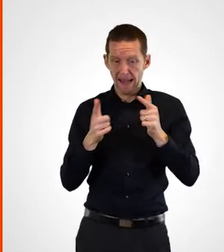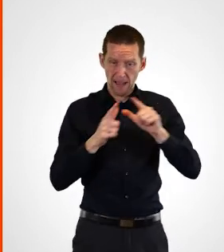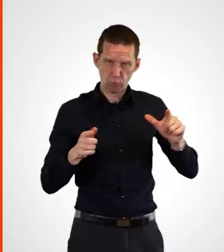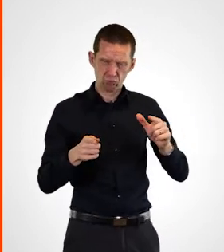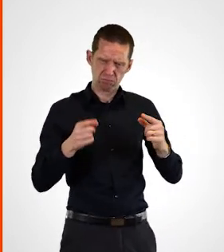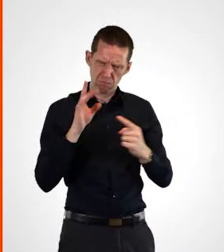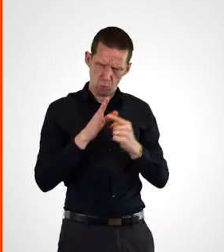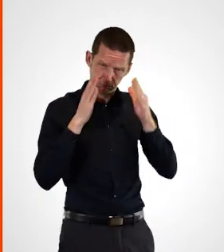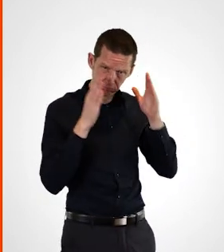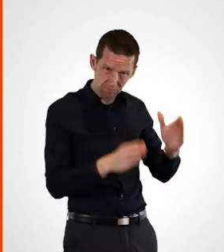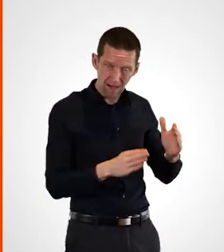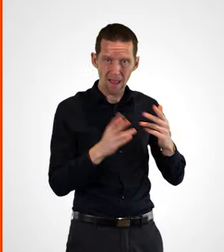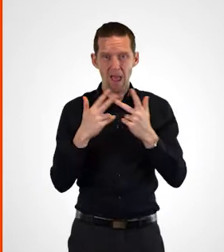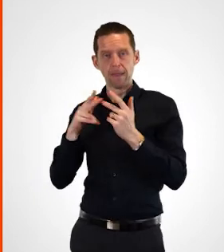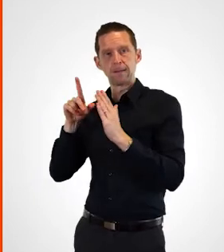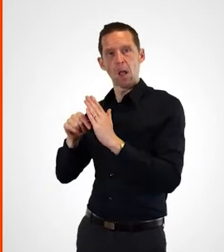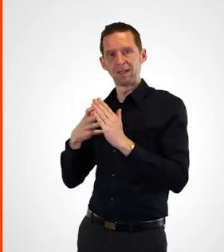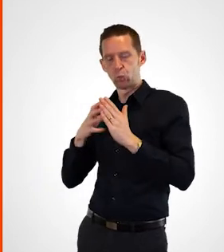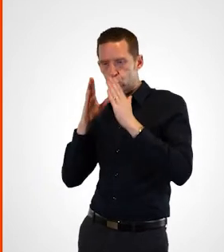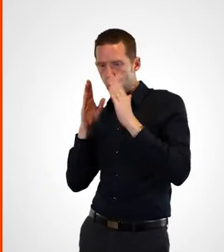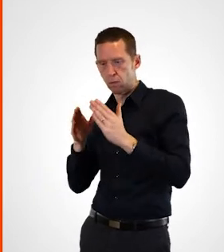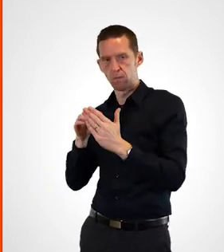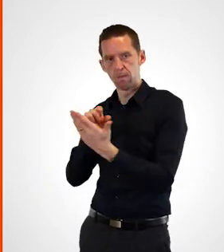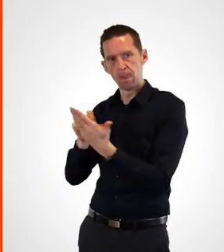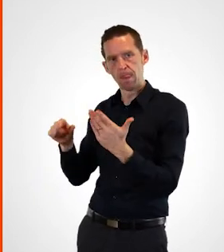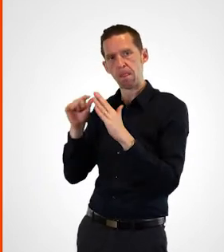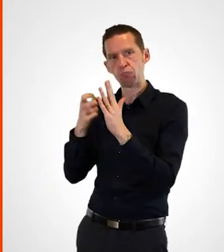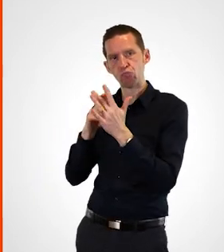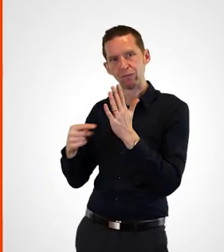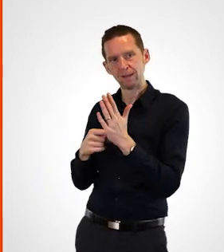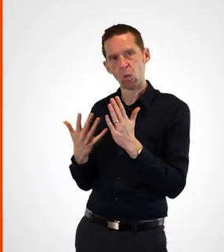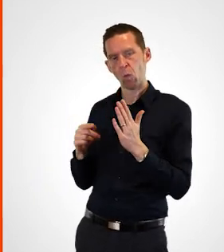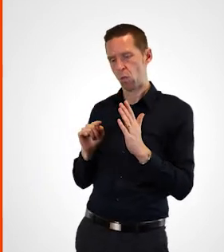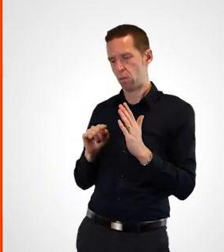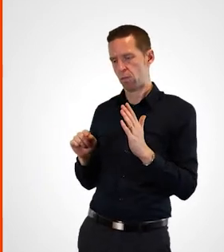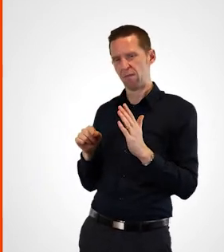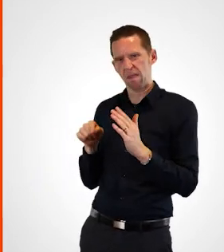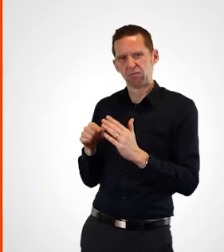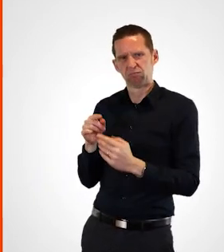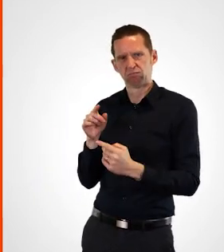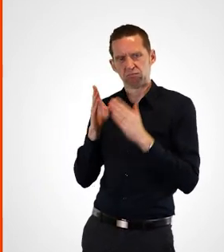and at other times during the developmental process the print or the code becomes more of the focus.